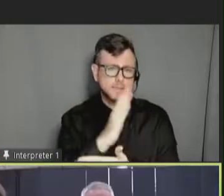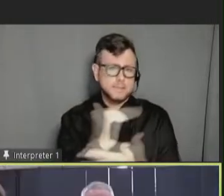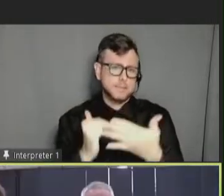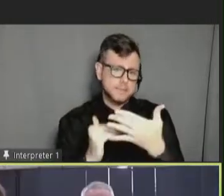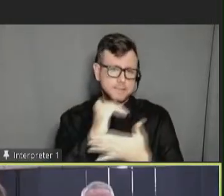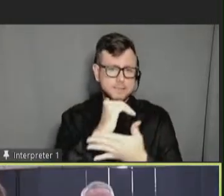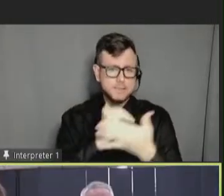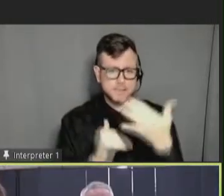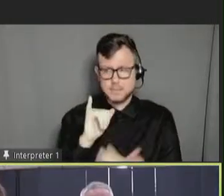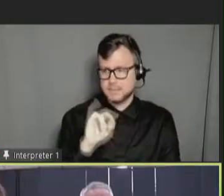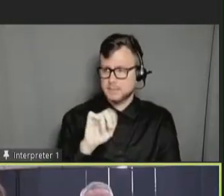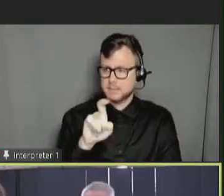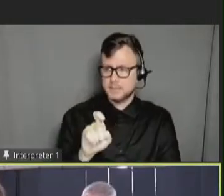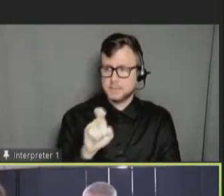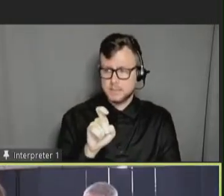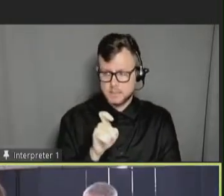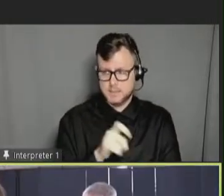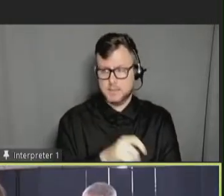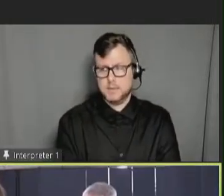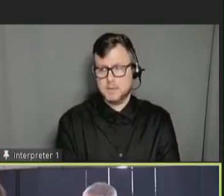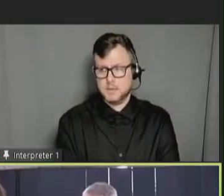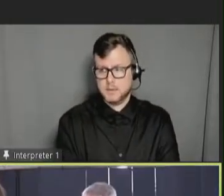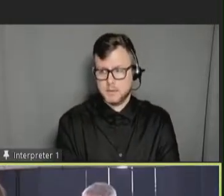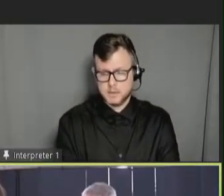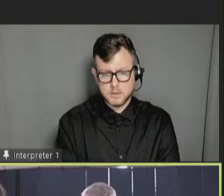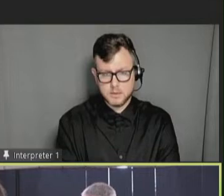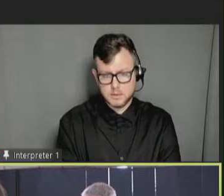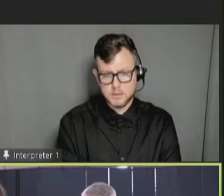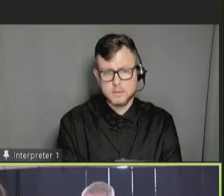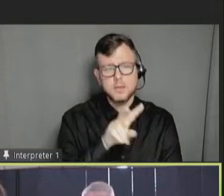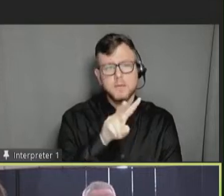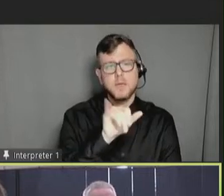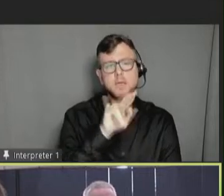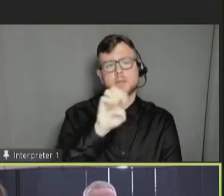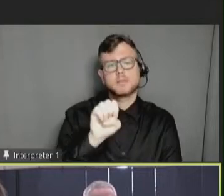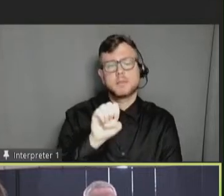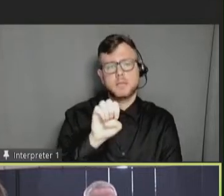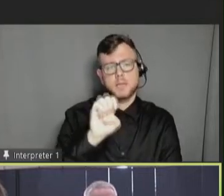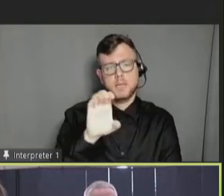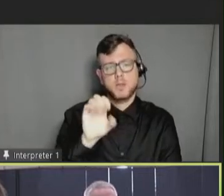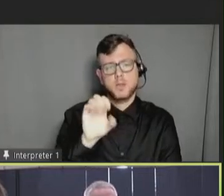Robert Hopkins: Thank you both. Miranda, you said that was vaccineecosystem.economist.com? Is that -- Miranda Baxa: Correct.